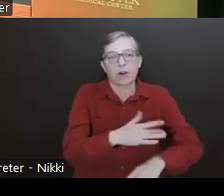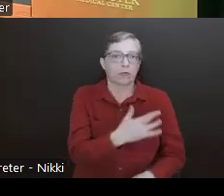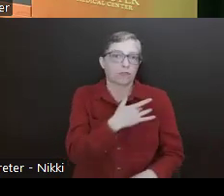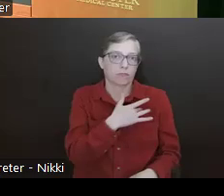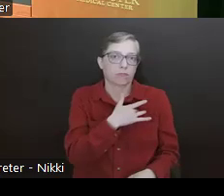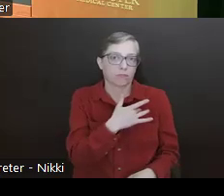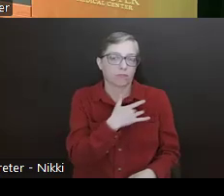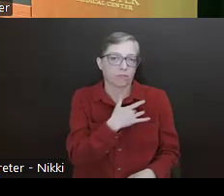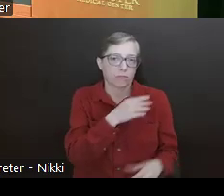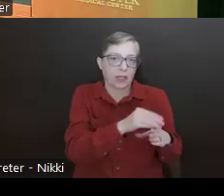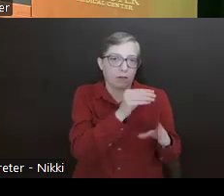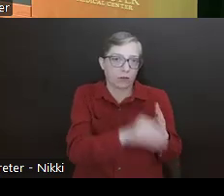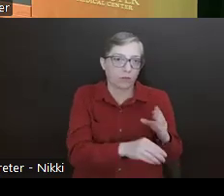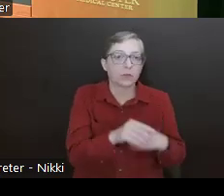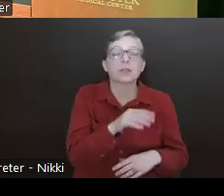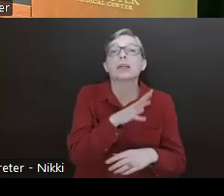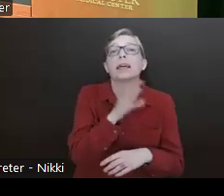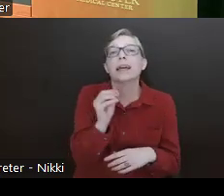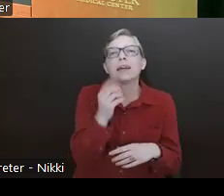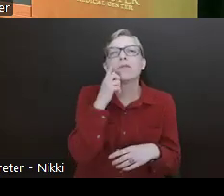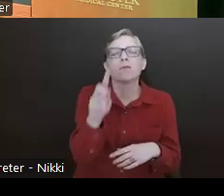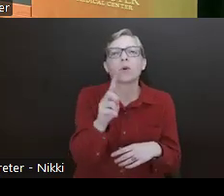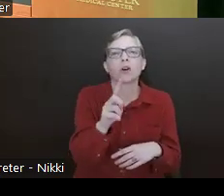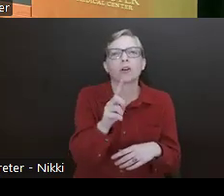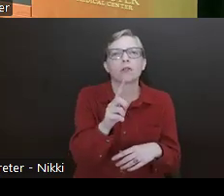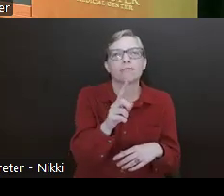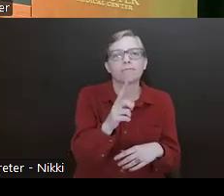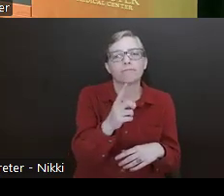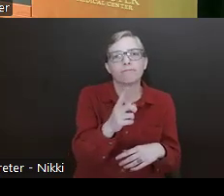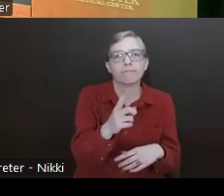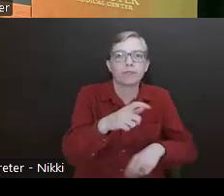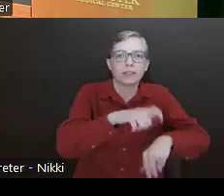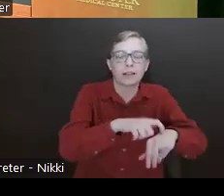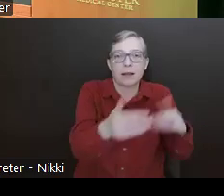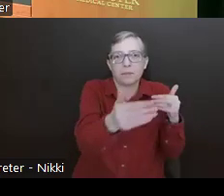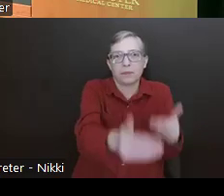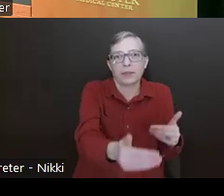were kind of done you wouldn't really expect to see a difference in cardiovascular outcomes either